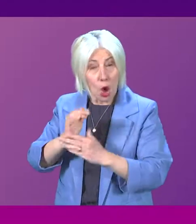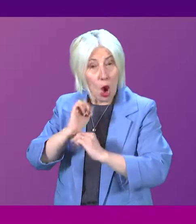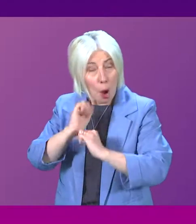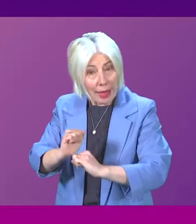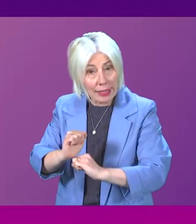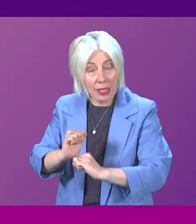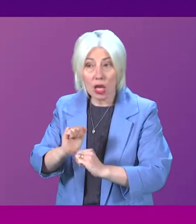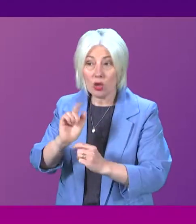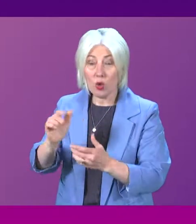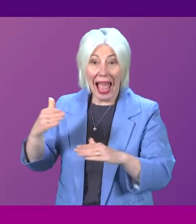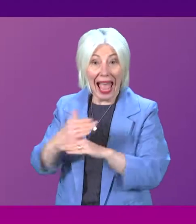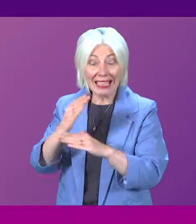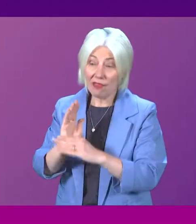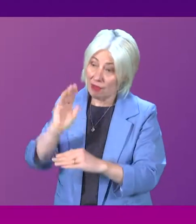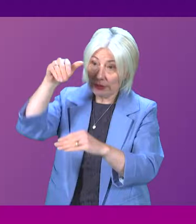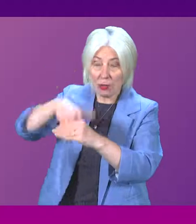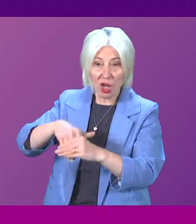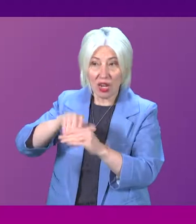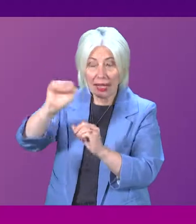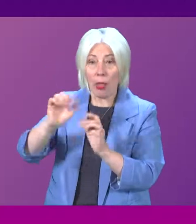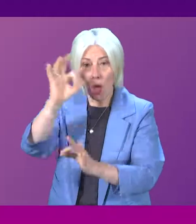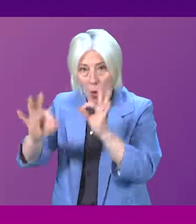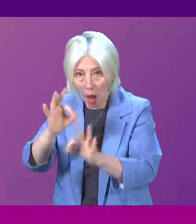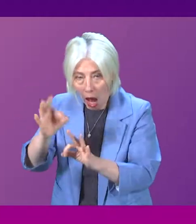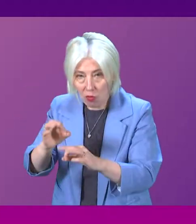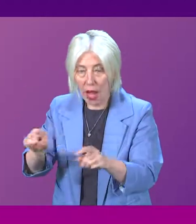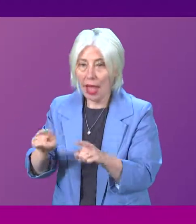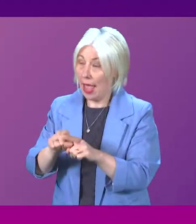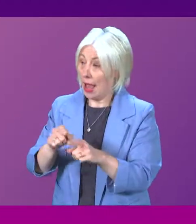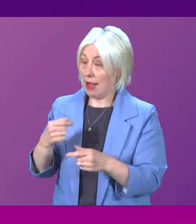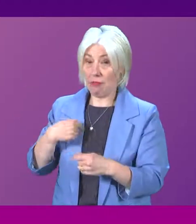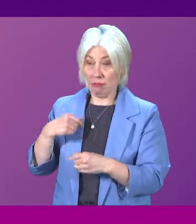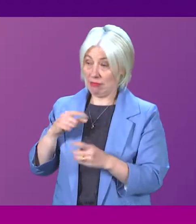active participation in the inquiry and signal that their and others’ involvement is key?